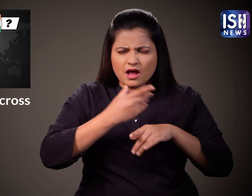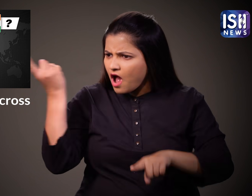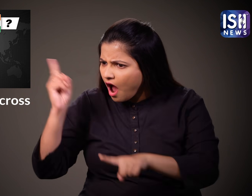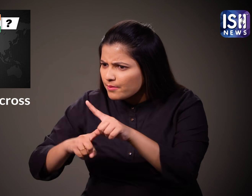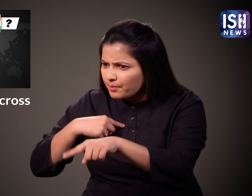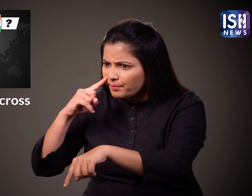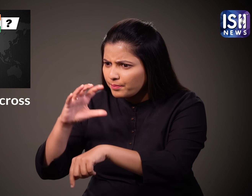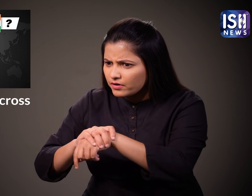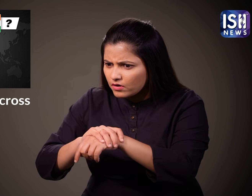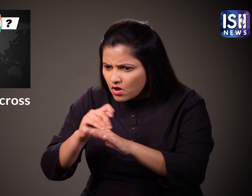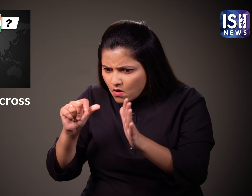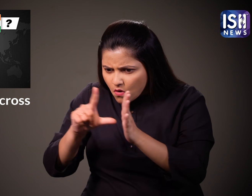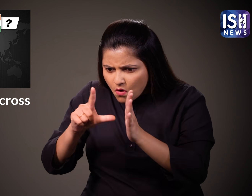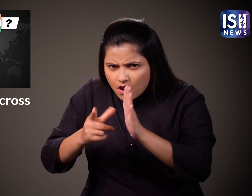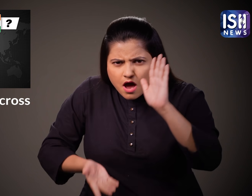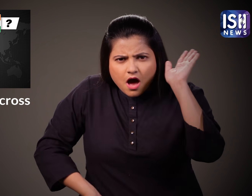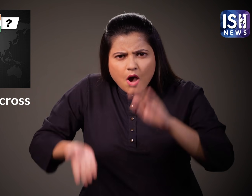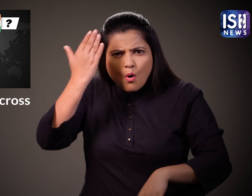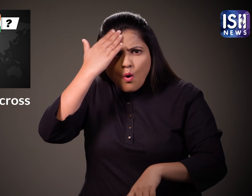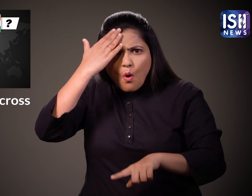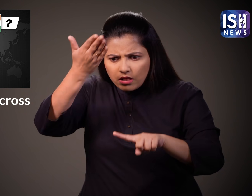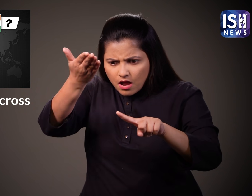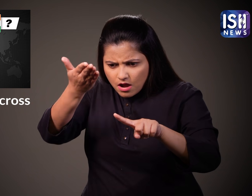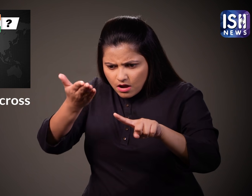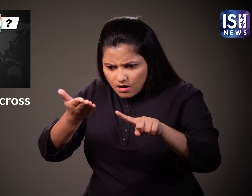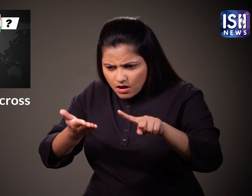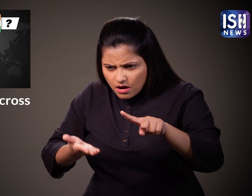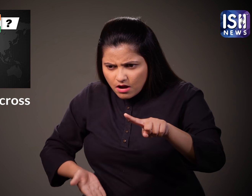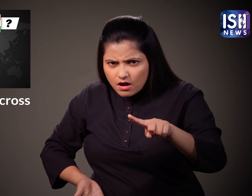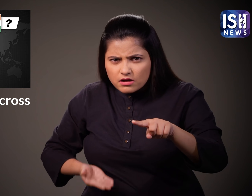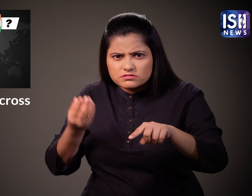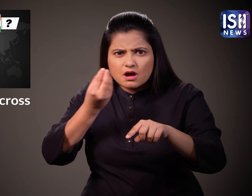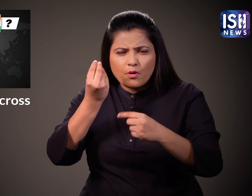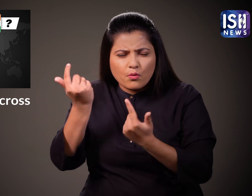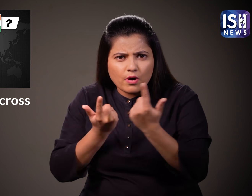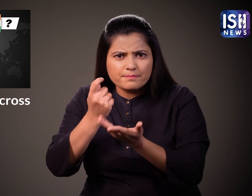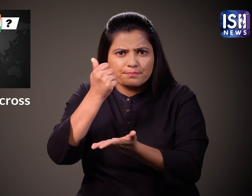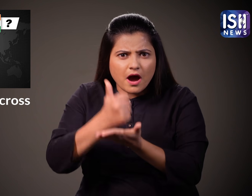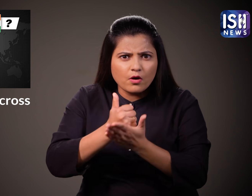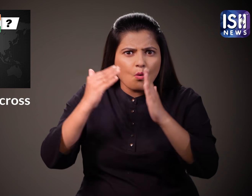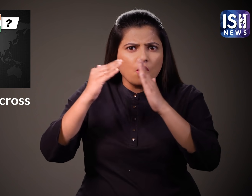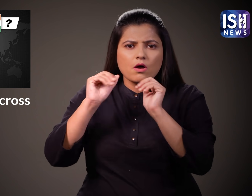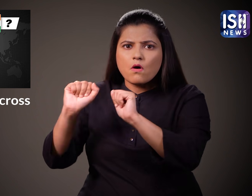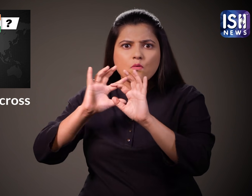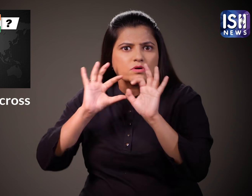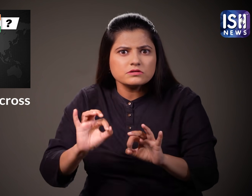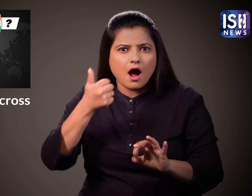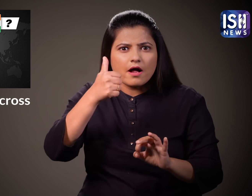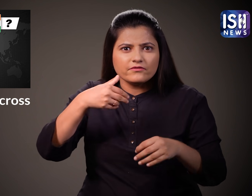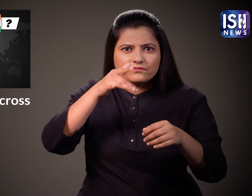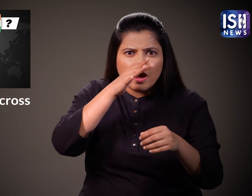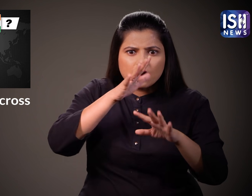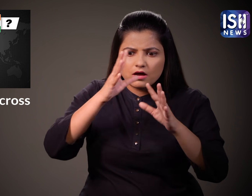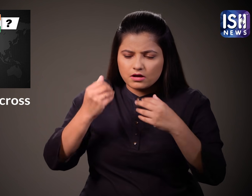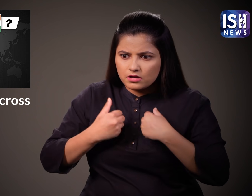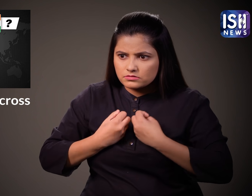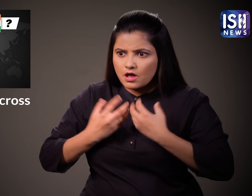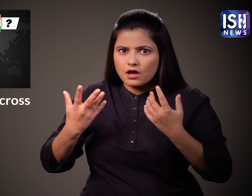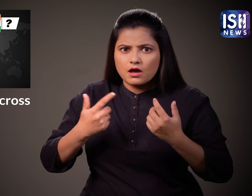Suddenly a partner finds out about the other's loans and other financial discrepancies.